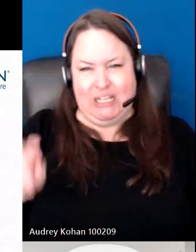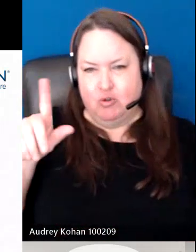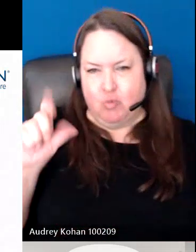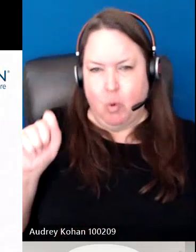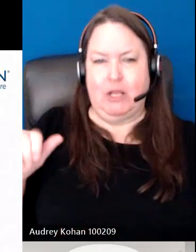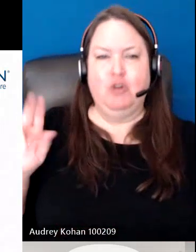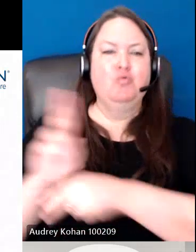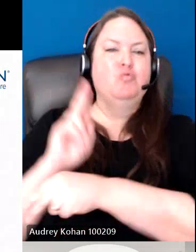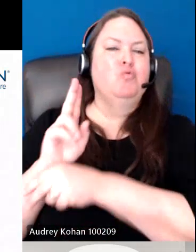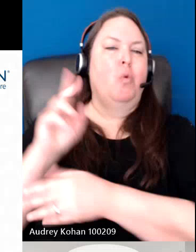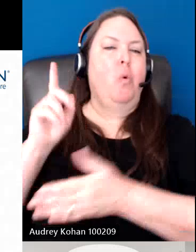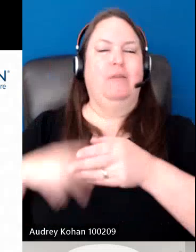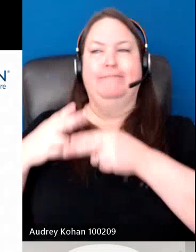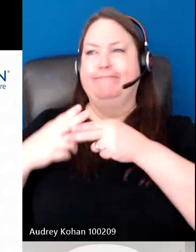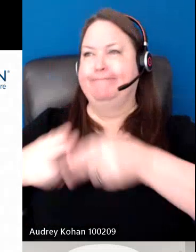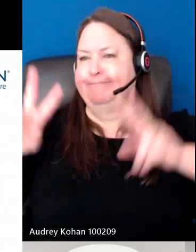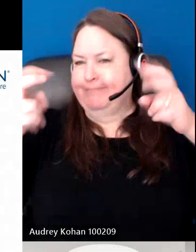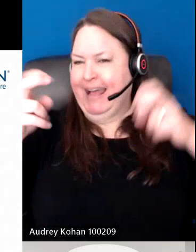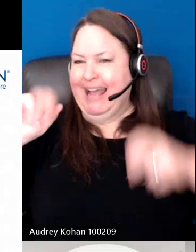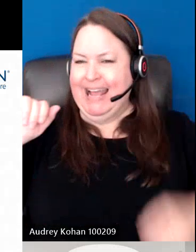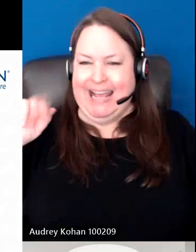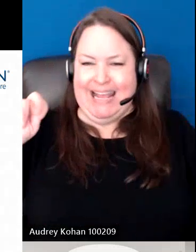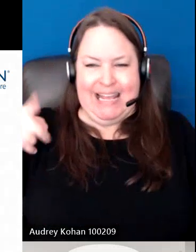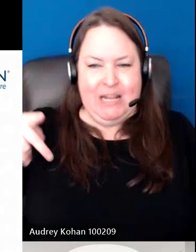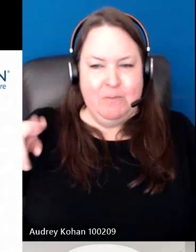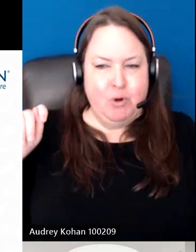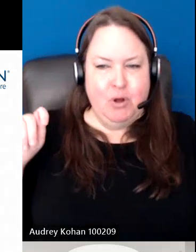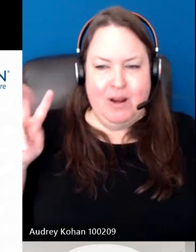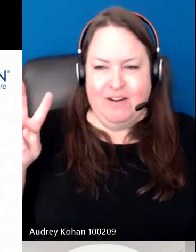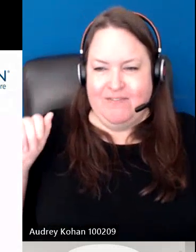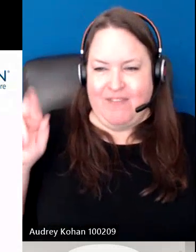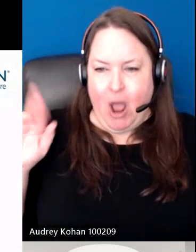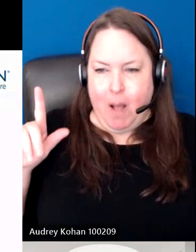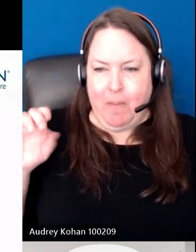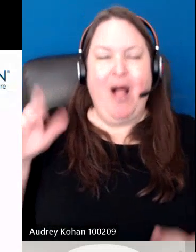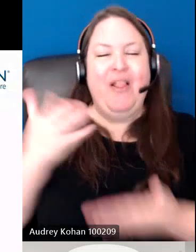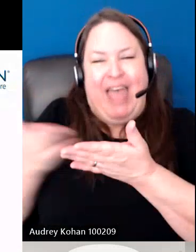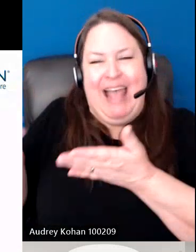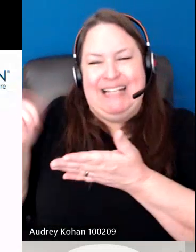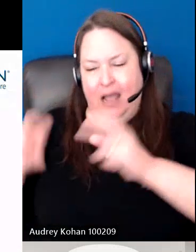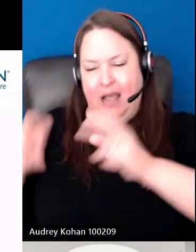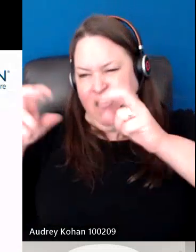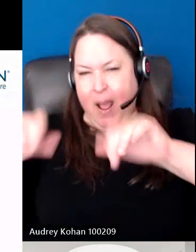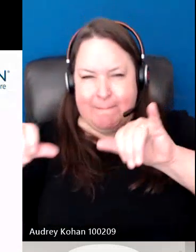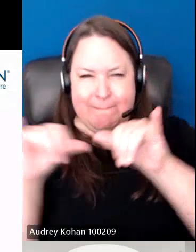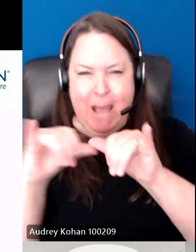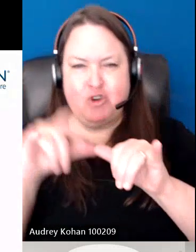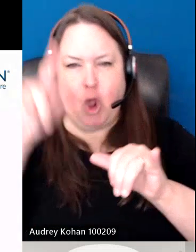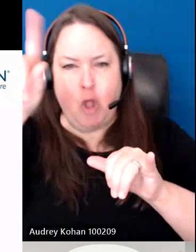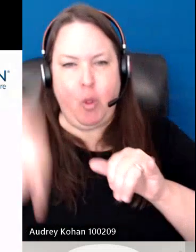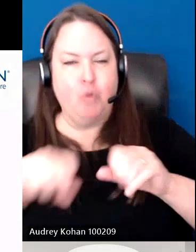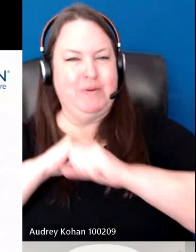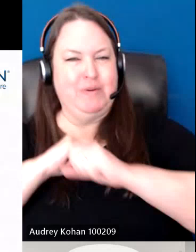what is referred to as input variables or factors that measure these protected classes so hospitals